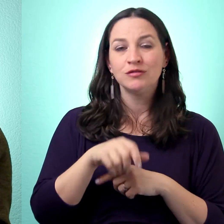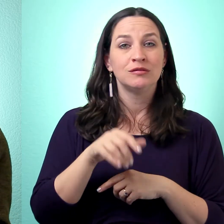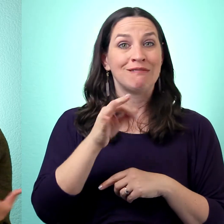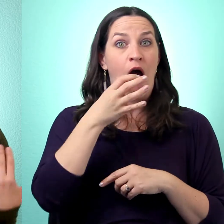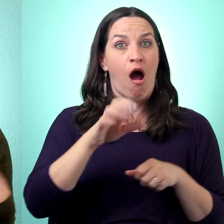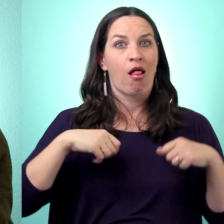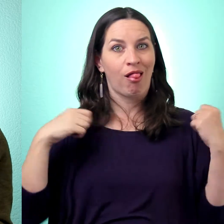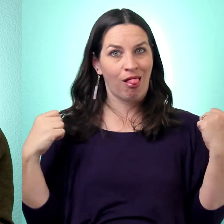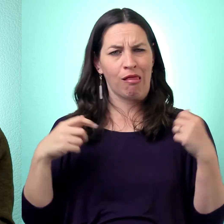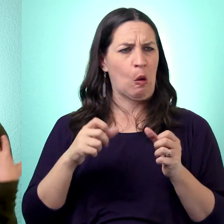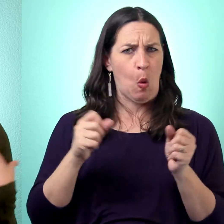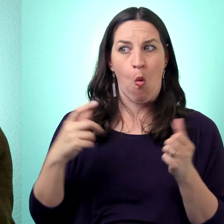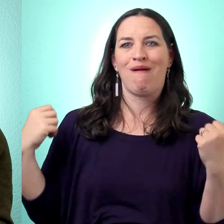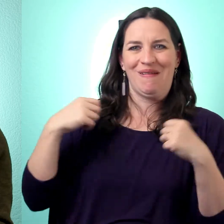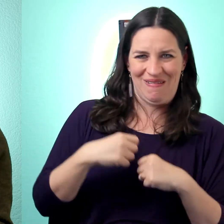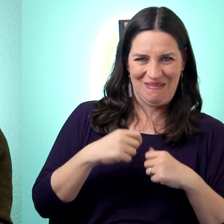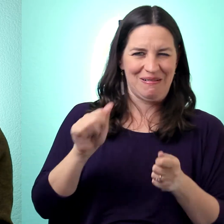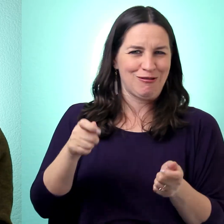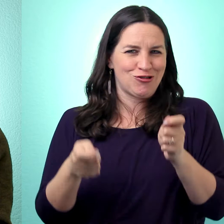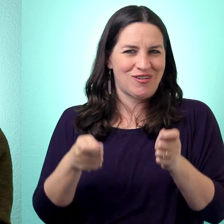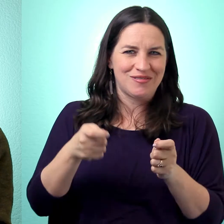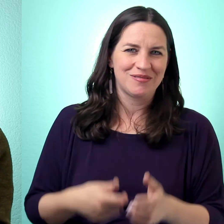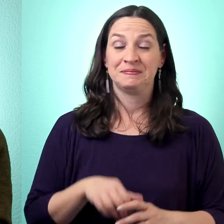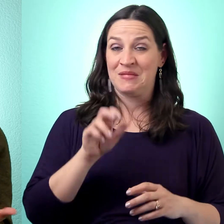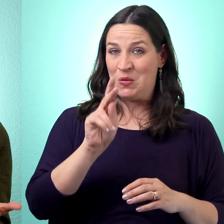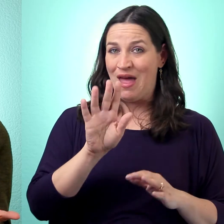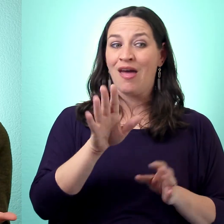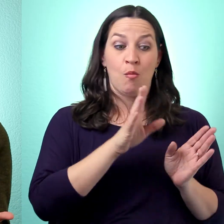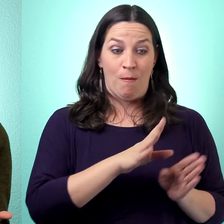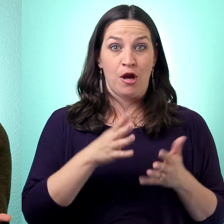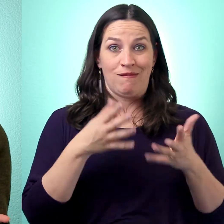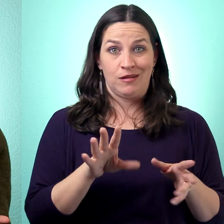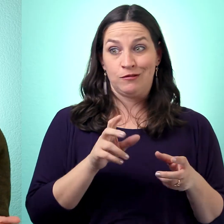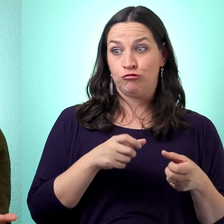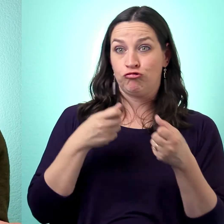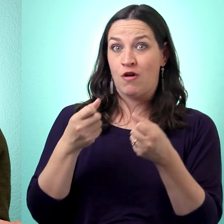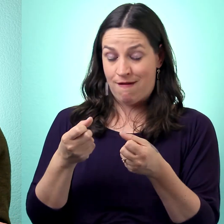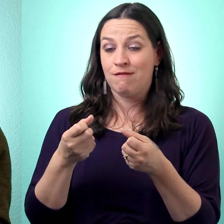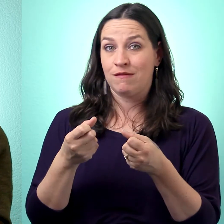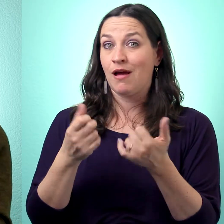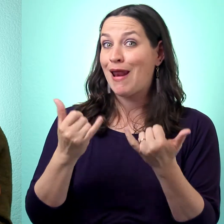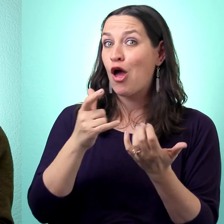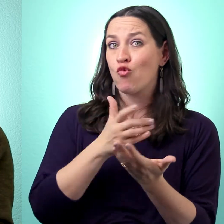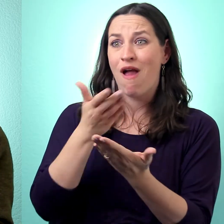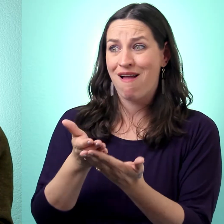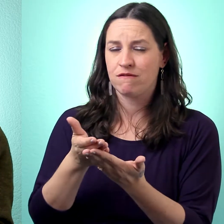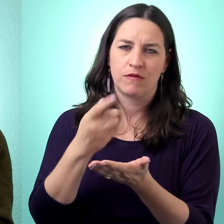hot, you can adjust your own wardrobe to that setting. Now, when you get into the testing environment, it's going to be very sterile.